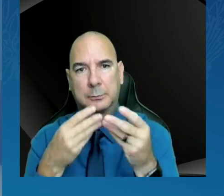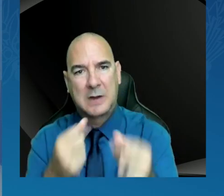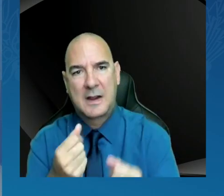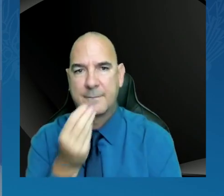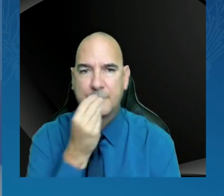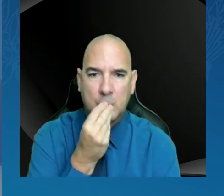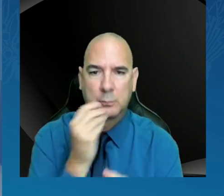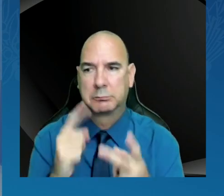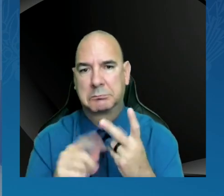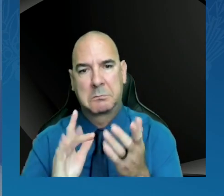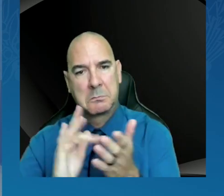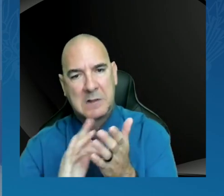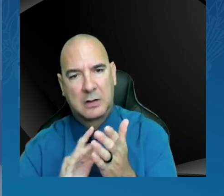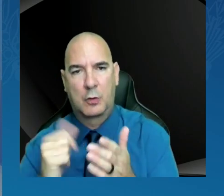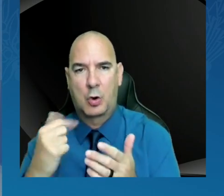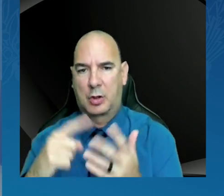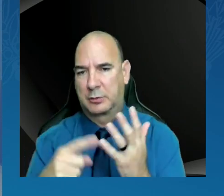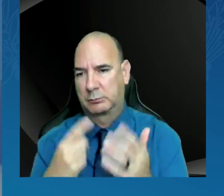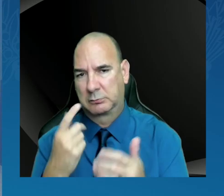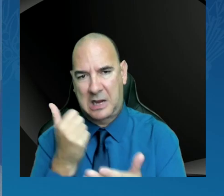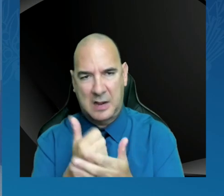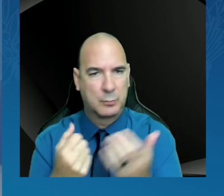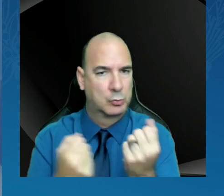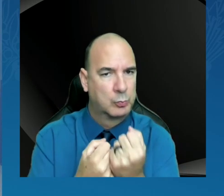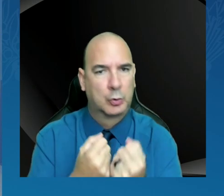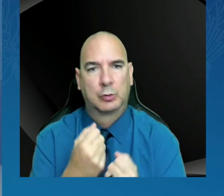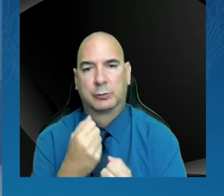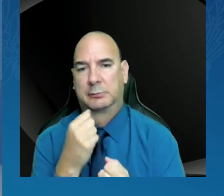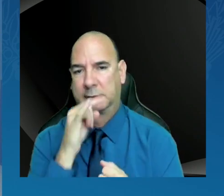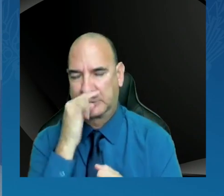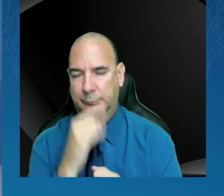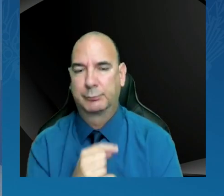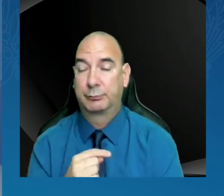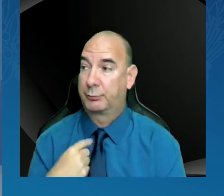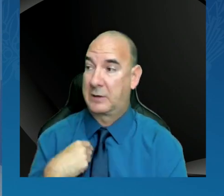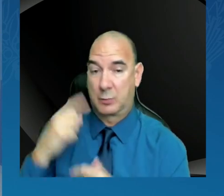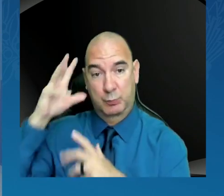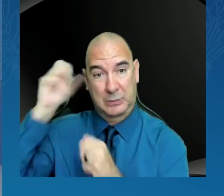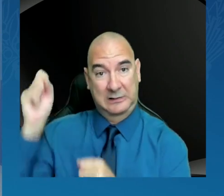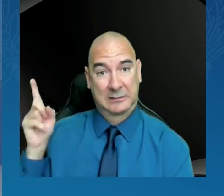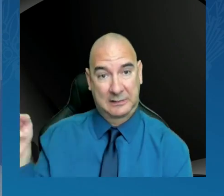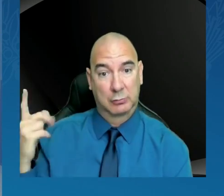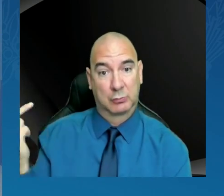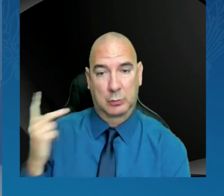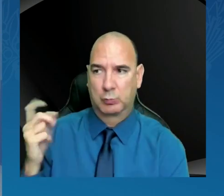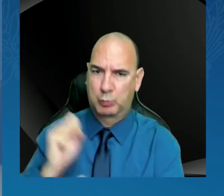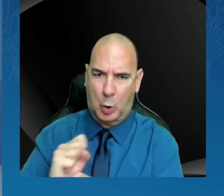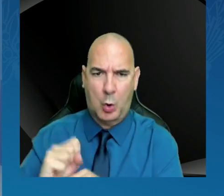President Joe Biden and I are always fighting to make sure that working families can get ahead and stay ahead.